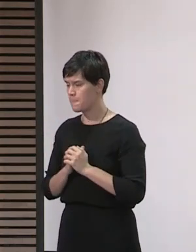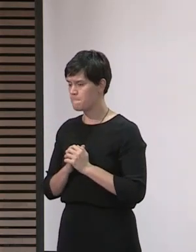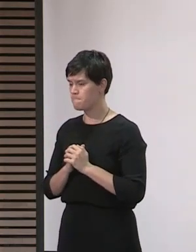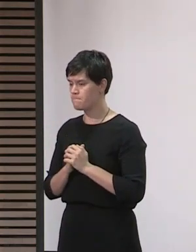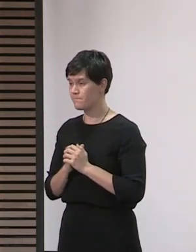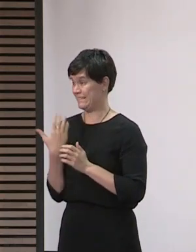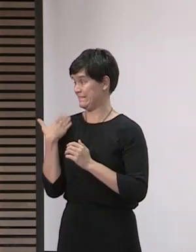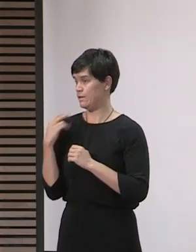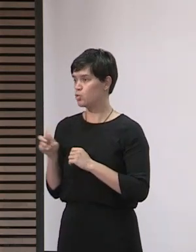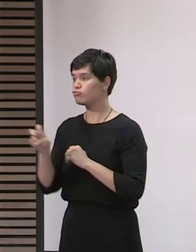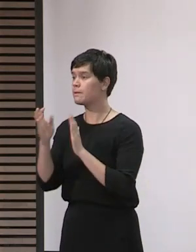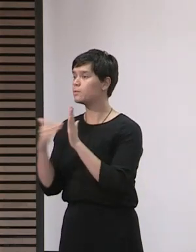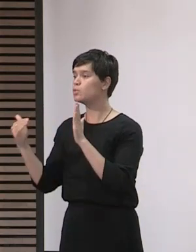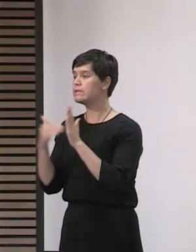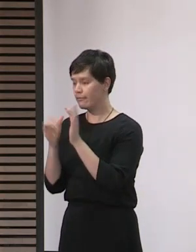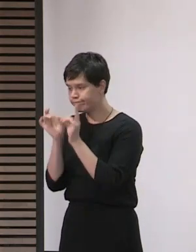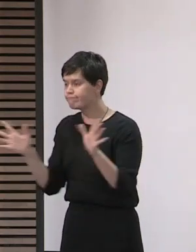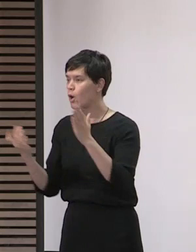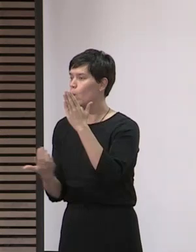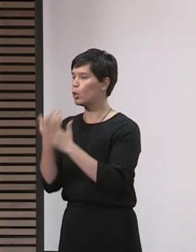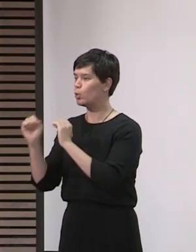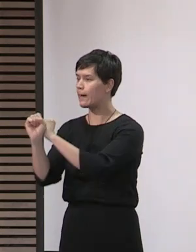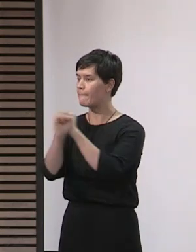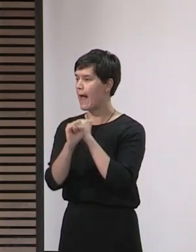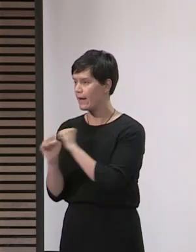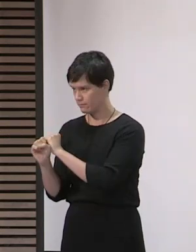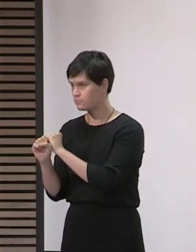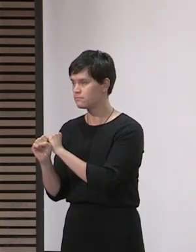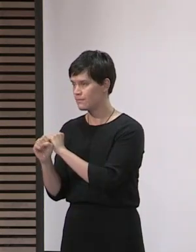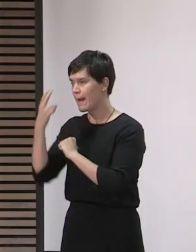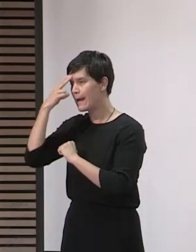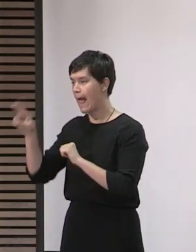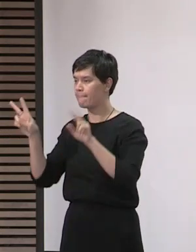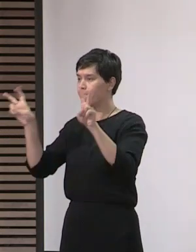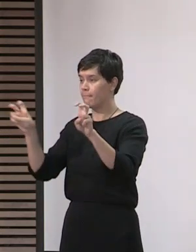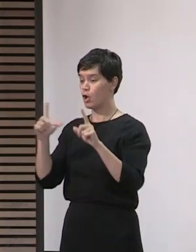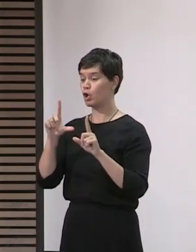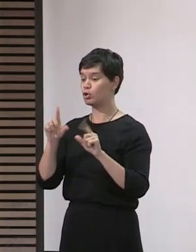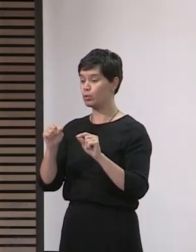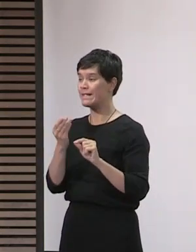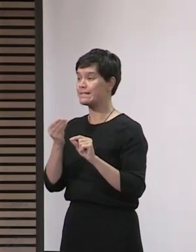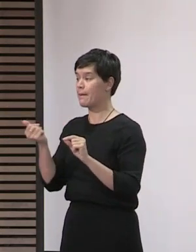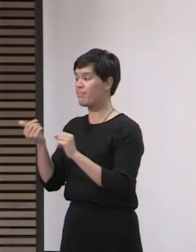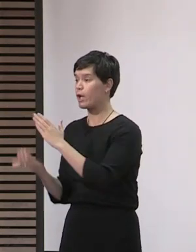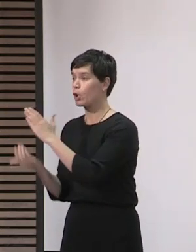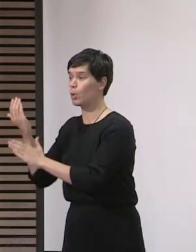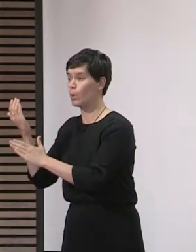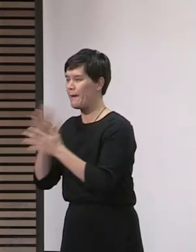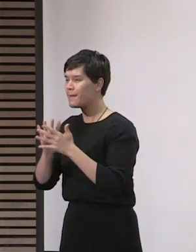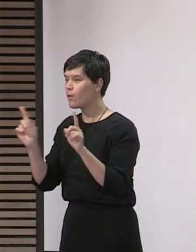economic recovery-related visits. Tourism New Zealand has just launched the "Do Something New New Zealand" campaign, encouraging Kiwis to